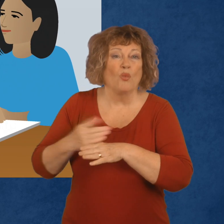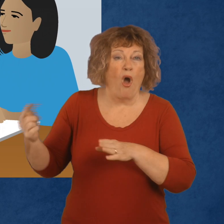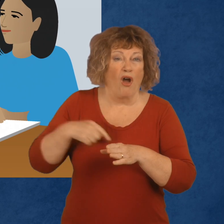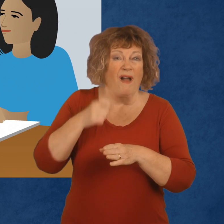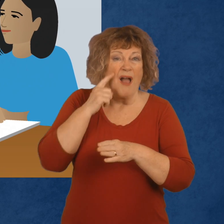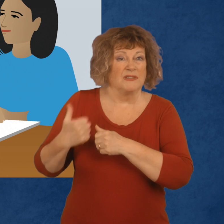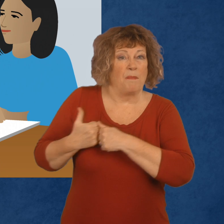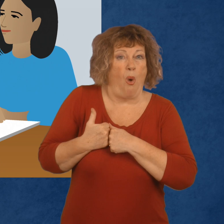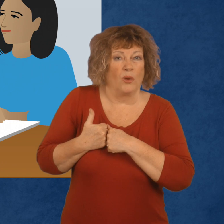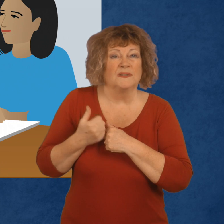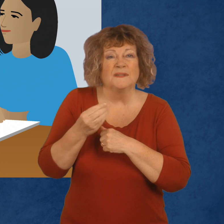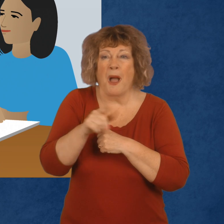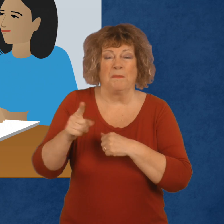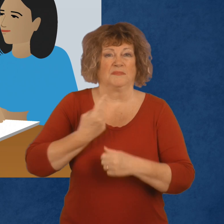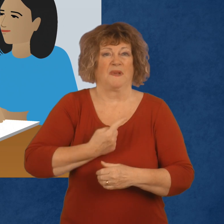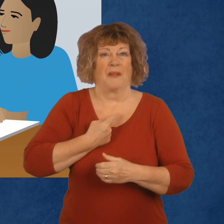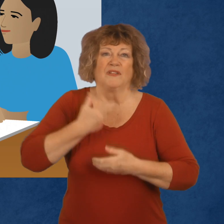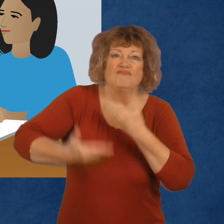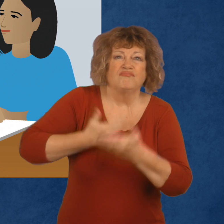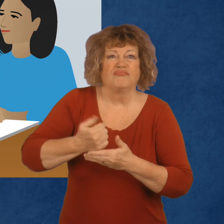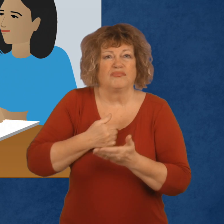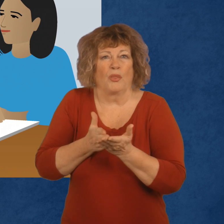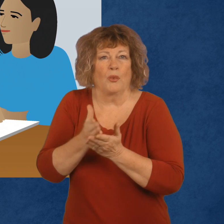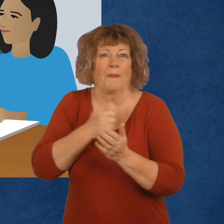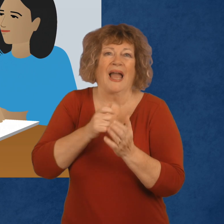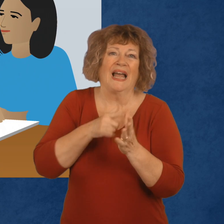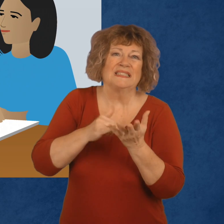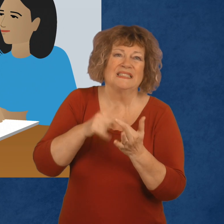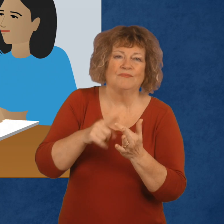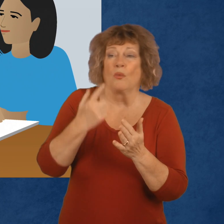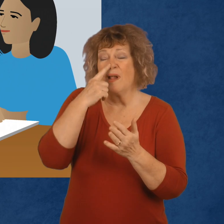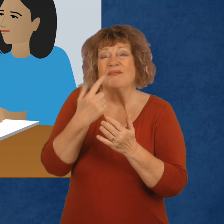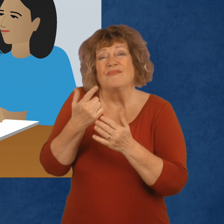Either way, it's good to get independent advice before the hearing to help you prepare.